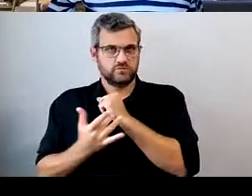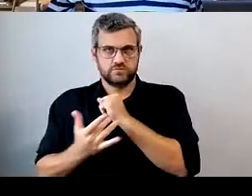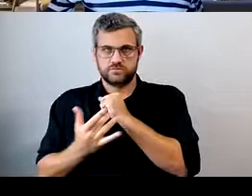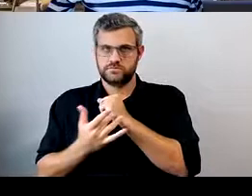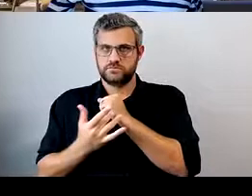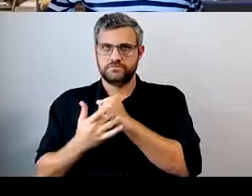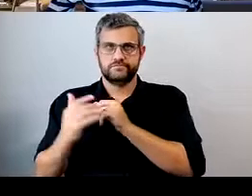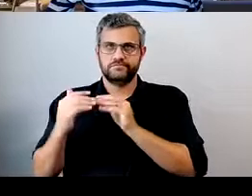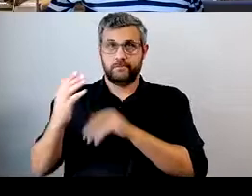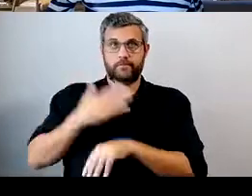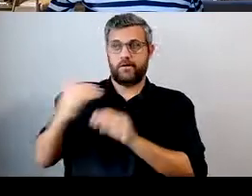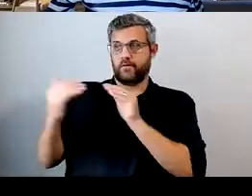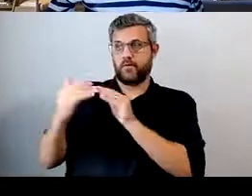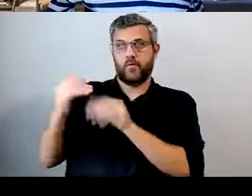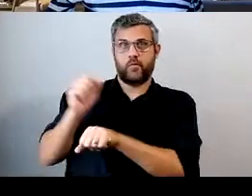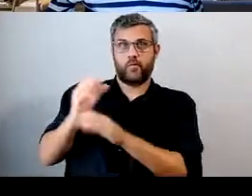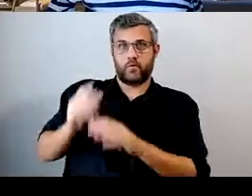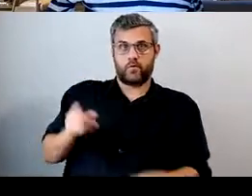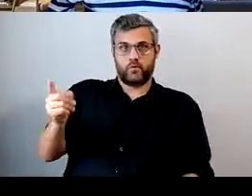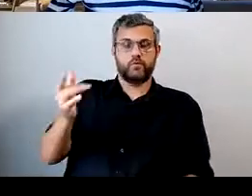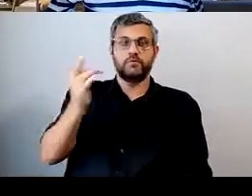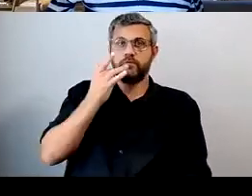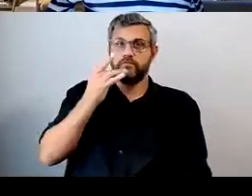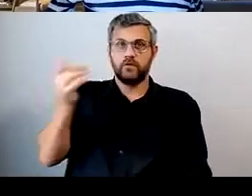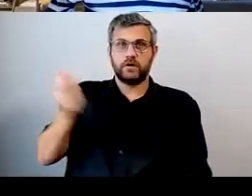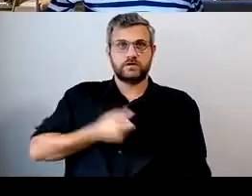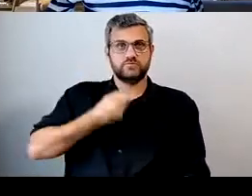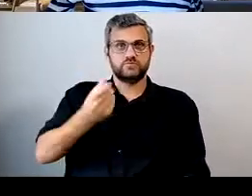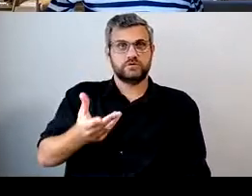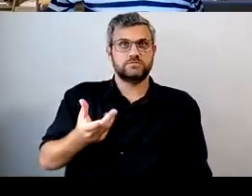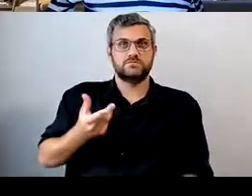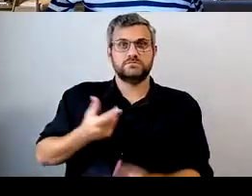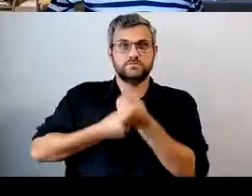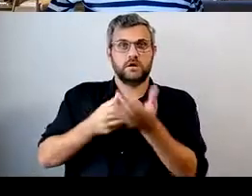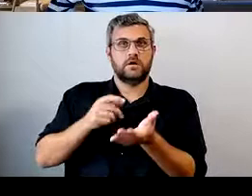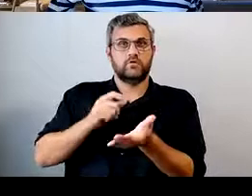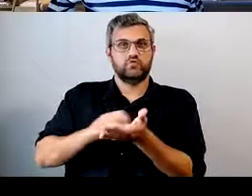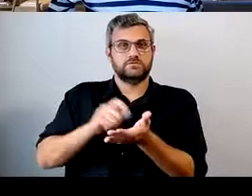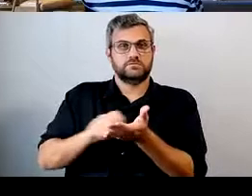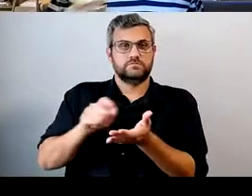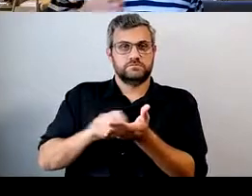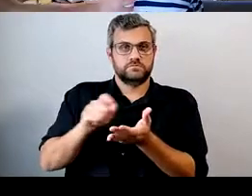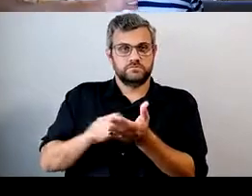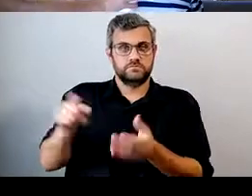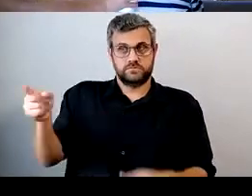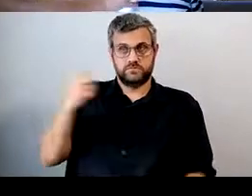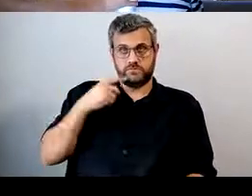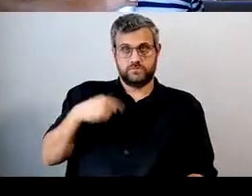A co-worker of mine who prefers to express yourself through written told me, gave me the idea that maybe she